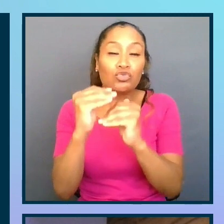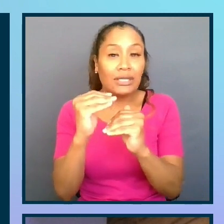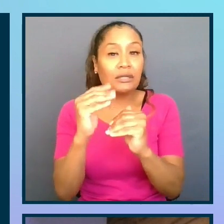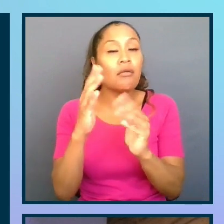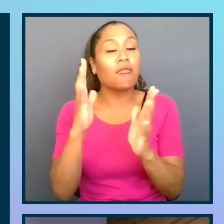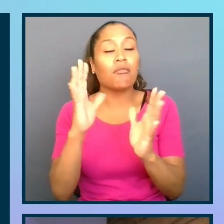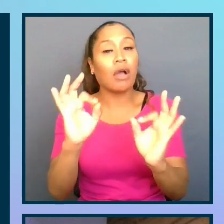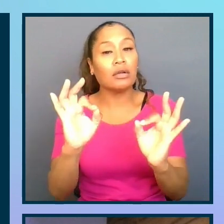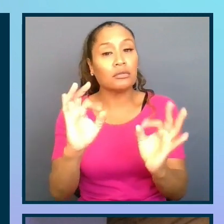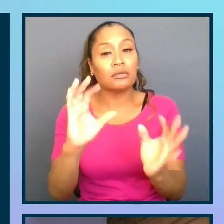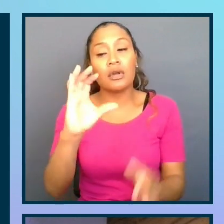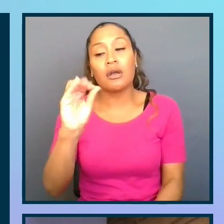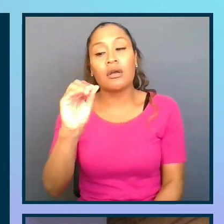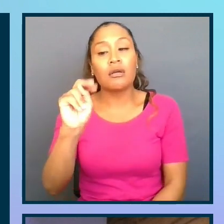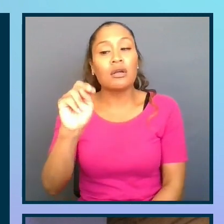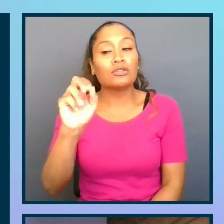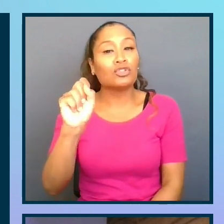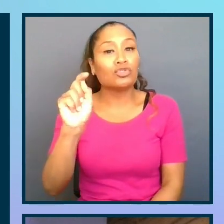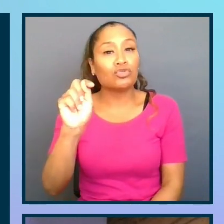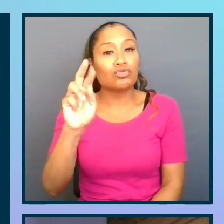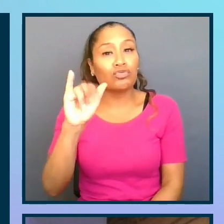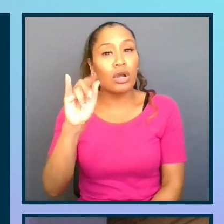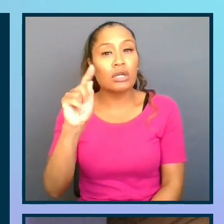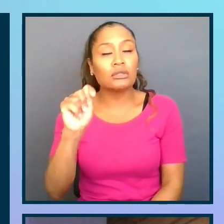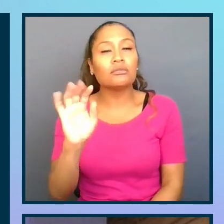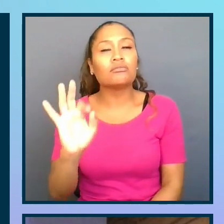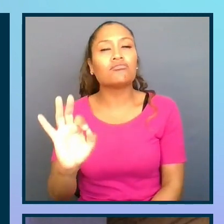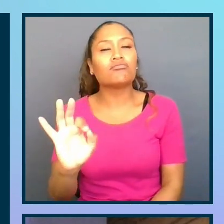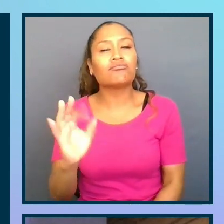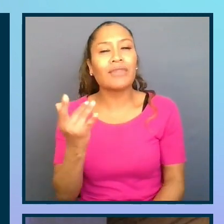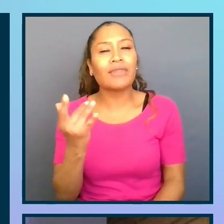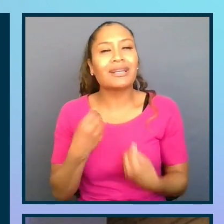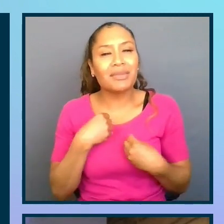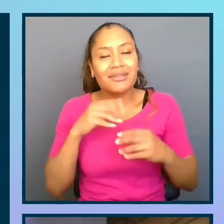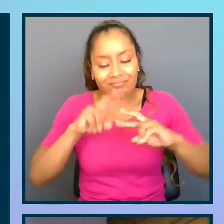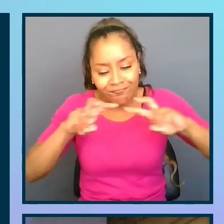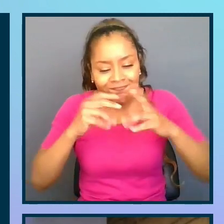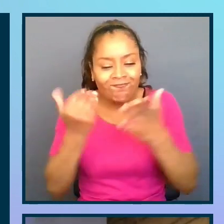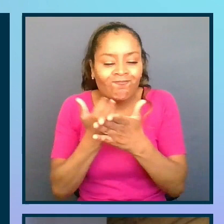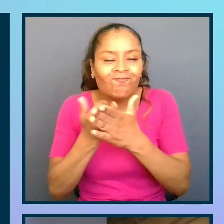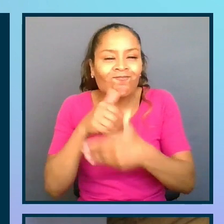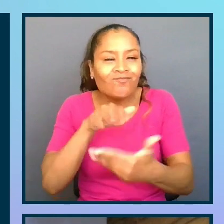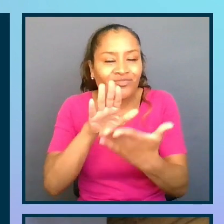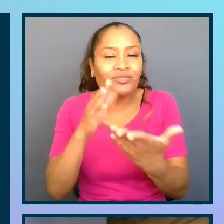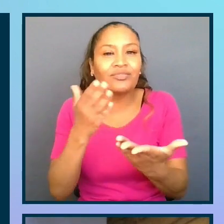allow exploration of new approaches that lead to better products for all users